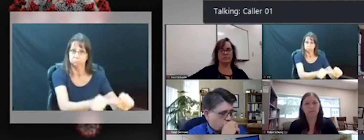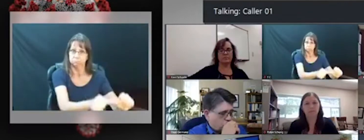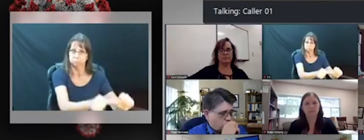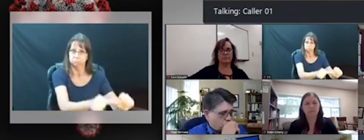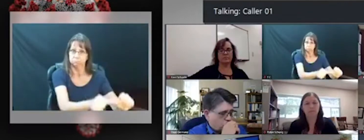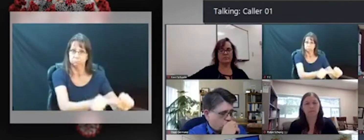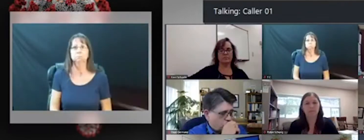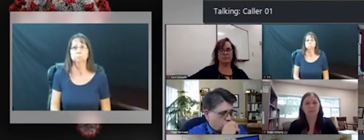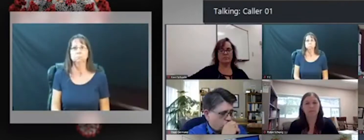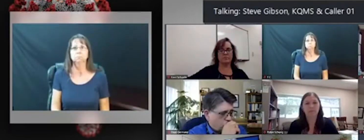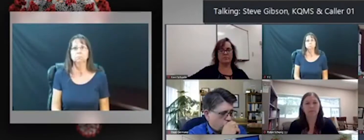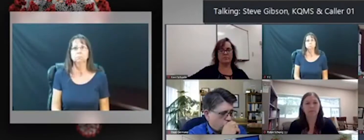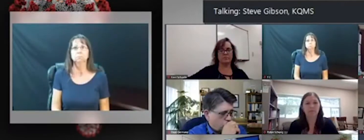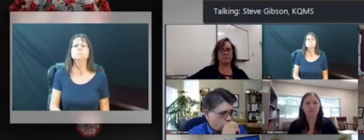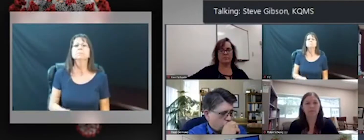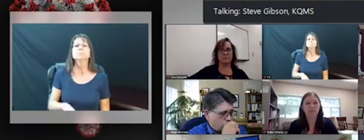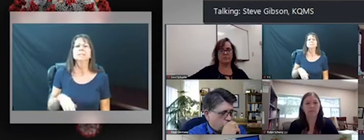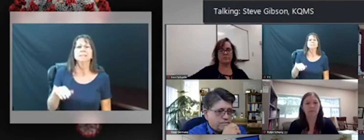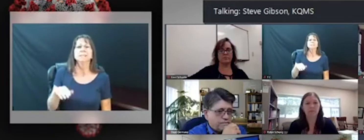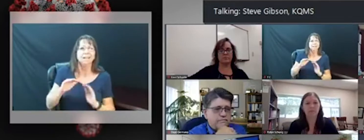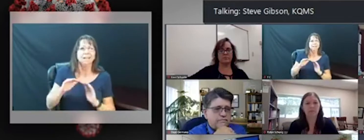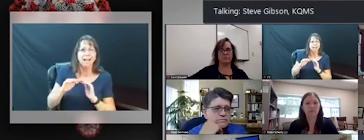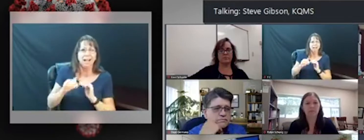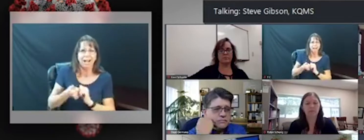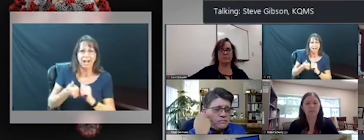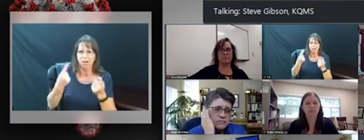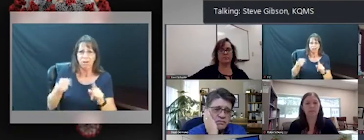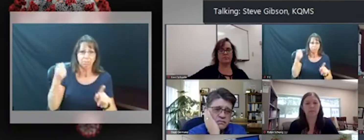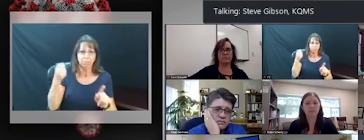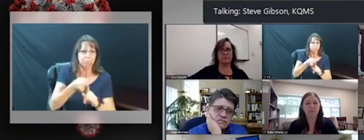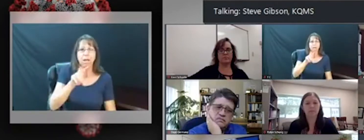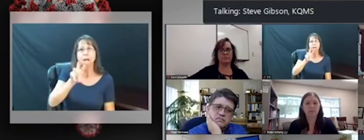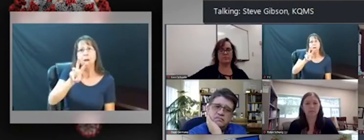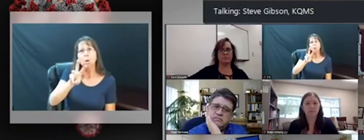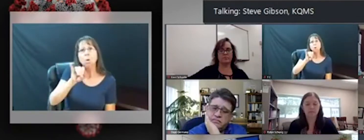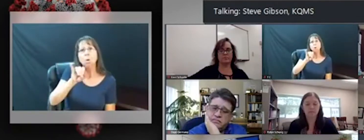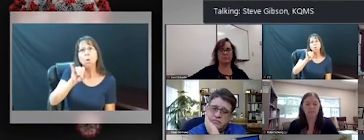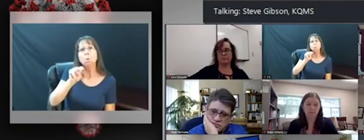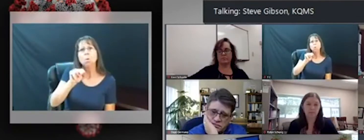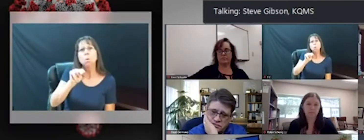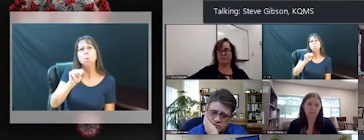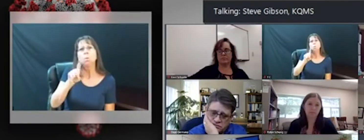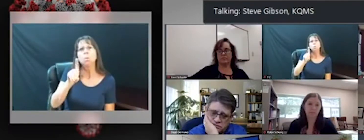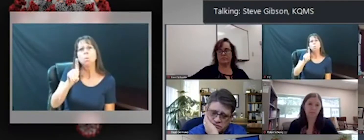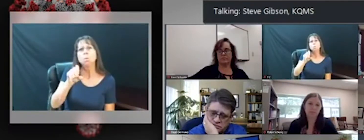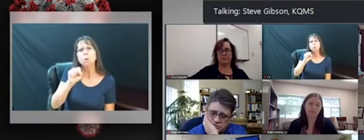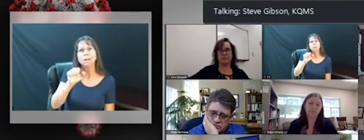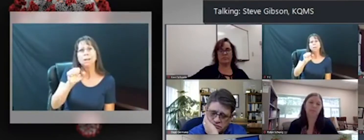How did it go so haywire at Windsor? Did they fail to follow those procedures? I mean, how did they get so out of hand there?